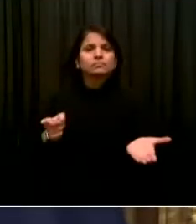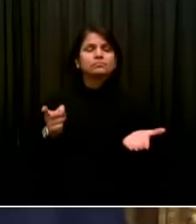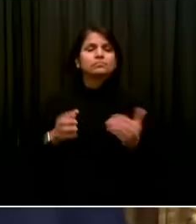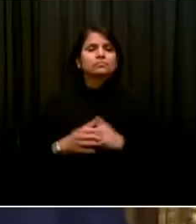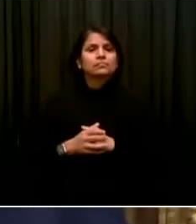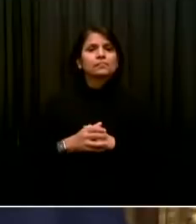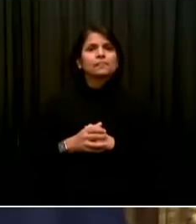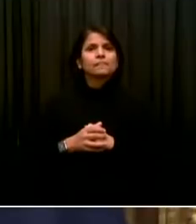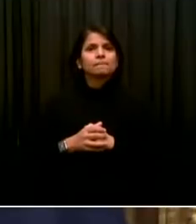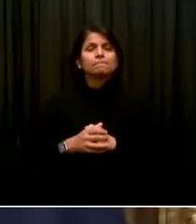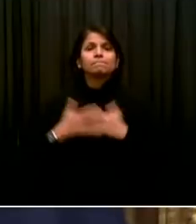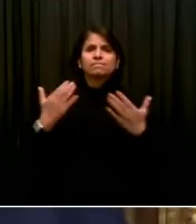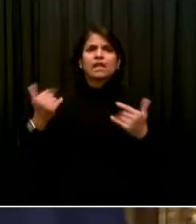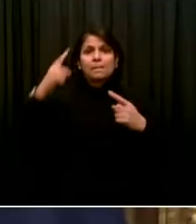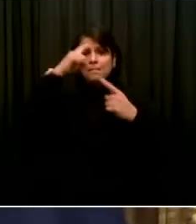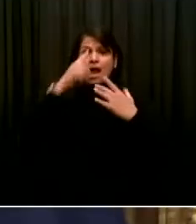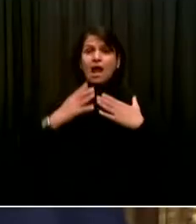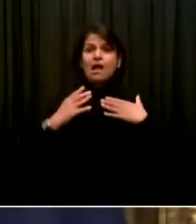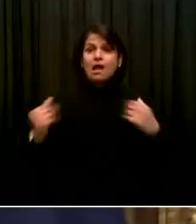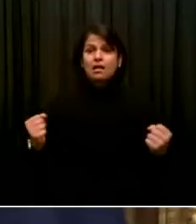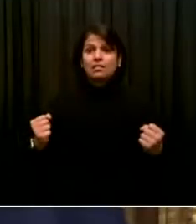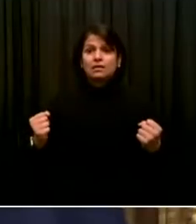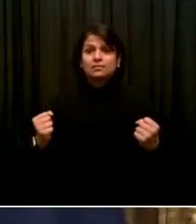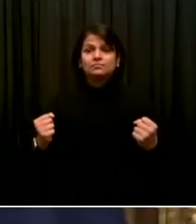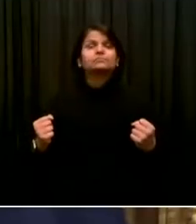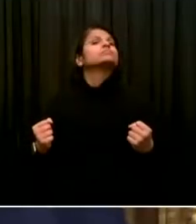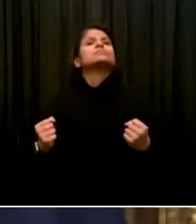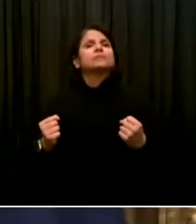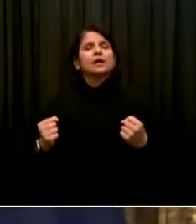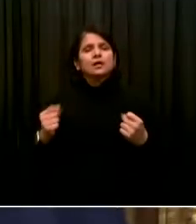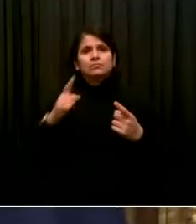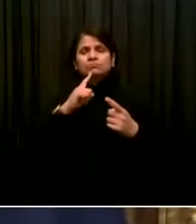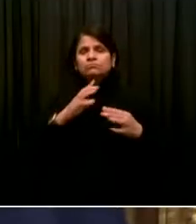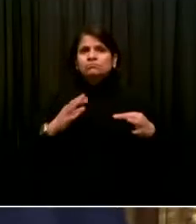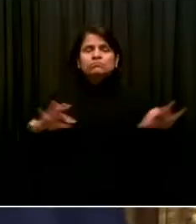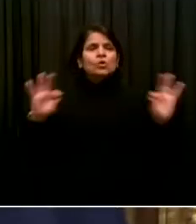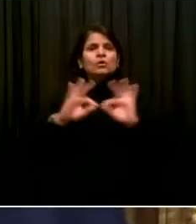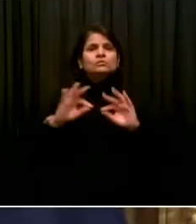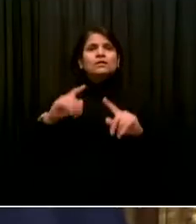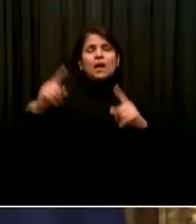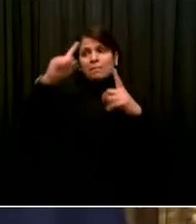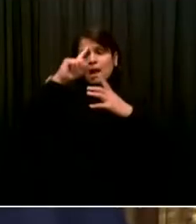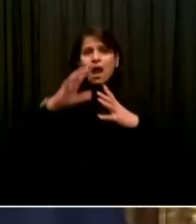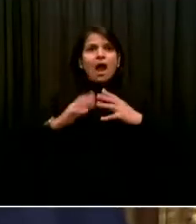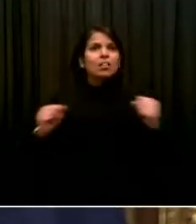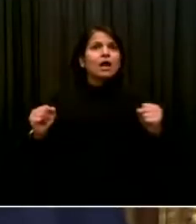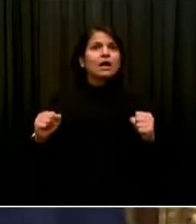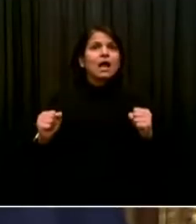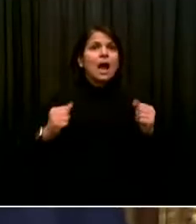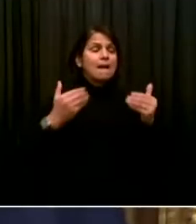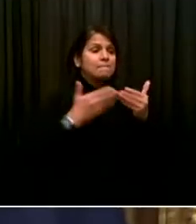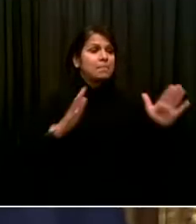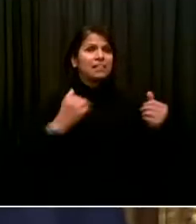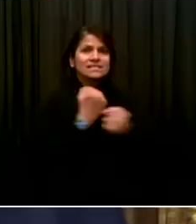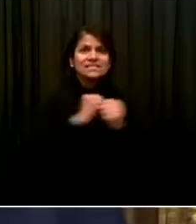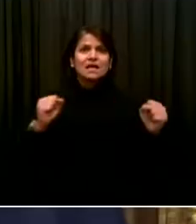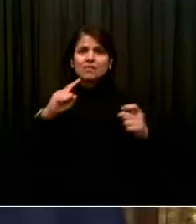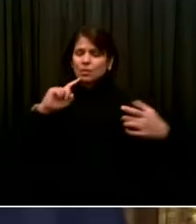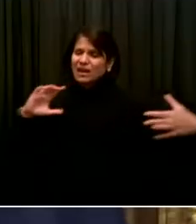ARE IMPORTANT IN PROTECTING OUR CITY AND NOWHERE IS THAT MORE CRUCIATHL AN WHEN IT COMES TO THE TOPIC OF MENTAL HEALTH.